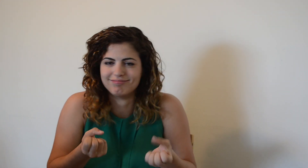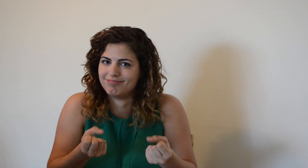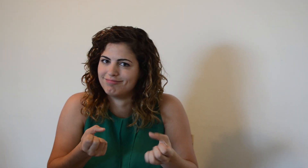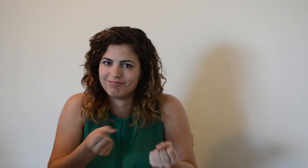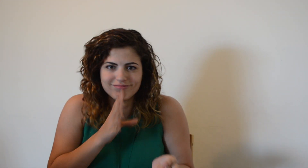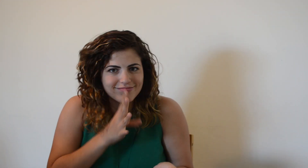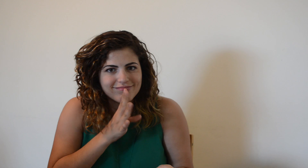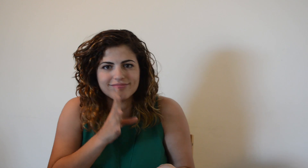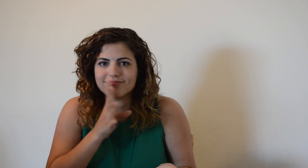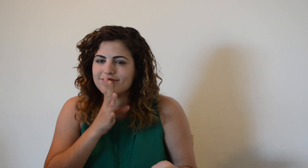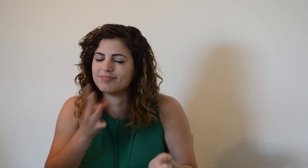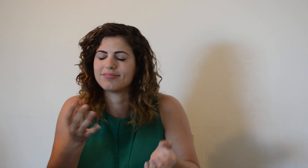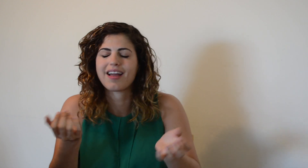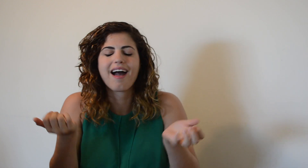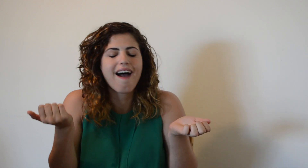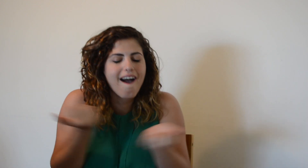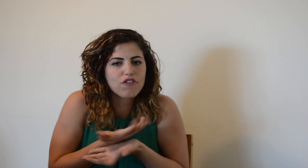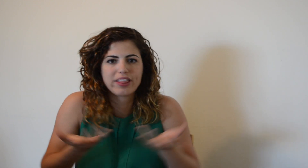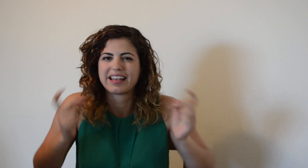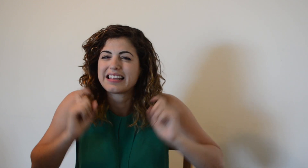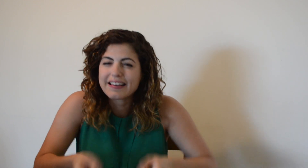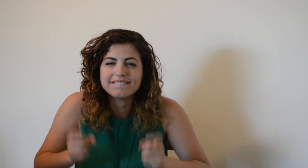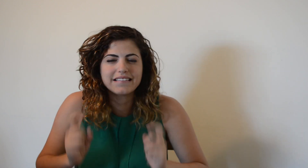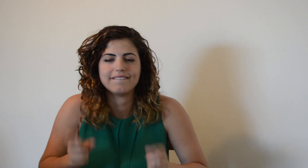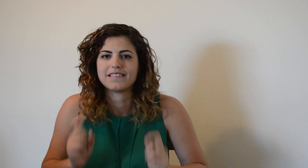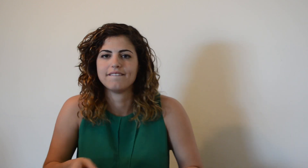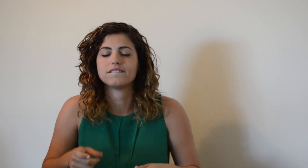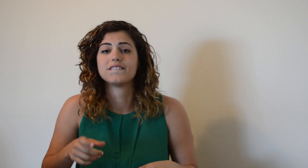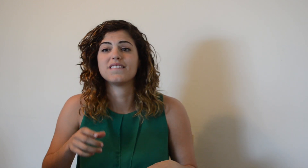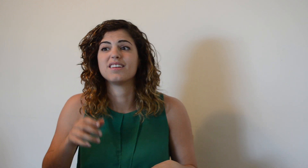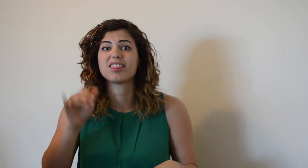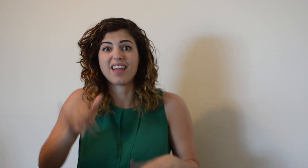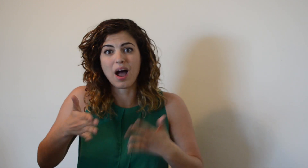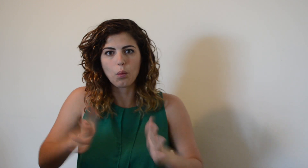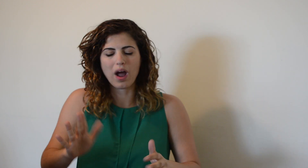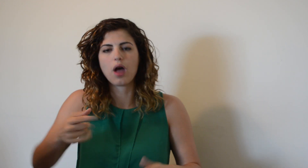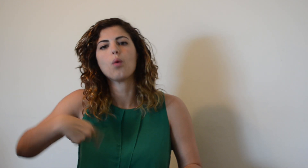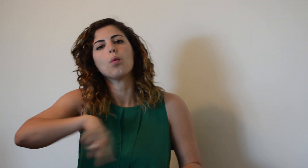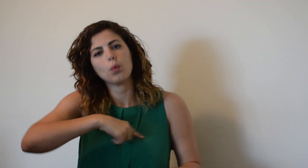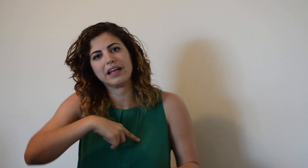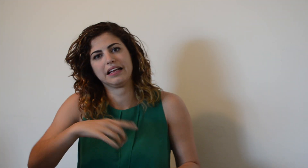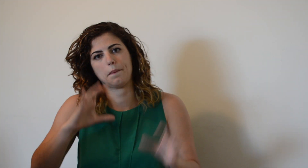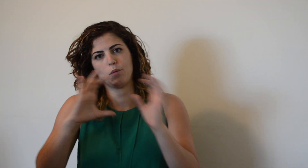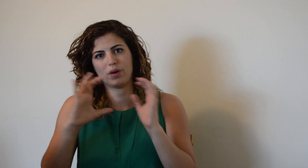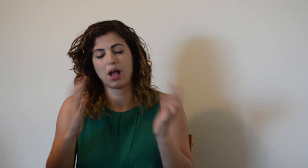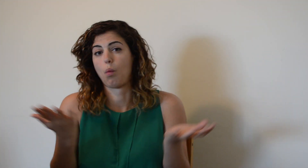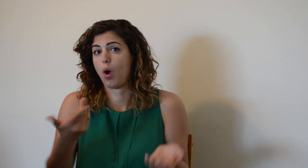and I was talking. They gave us everything they could so that way we could communicate the way we wanted."